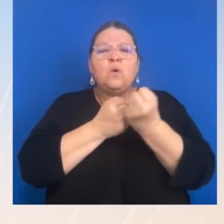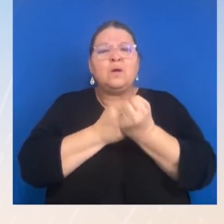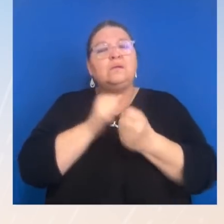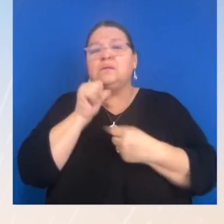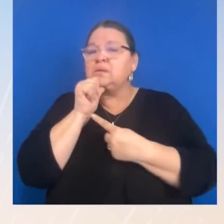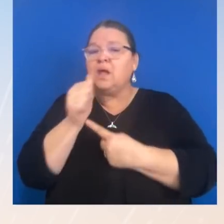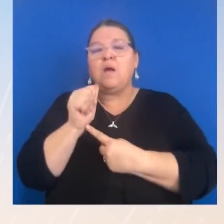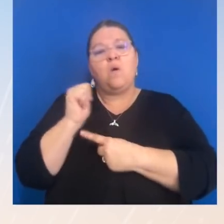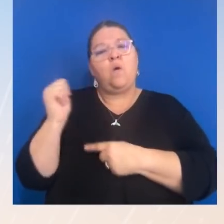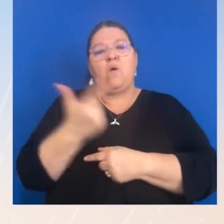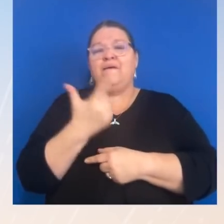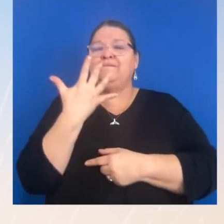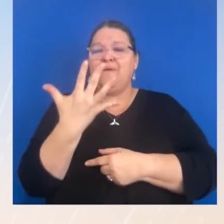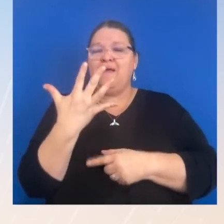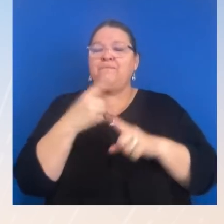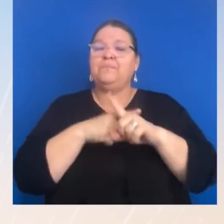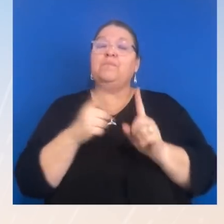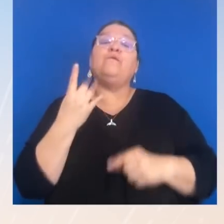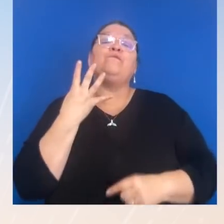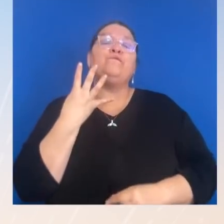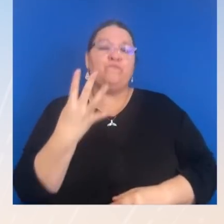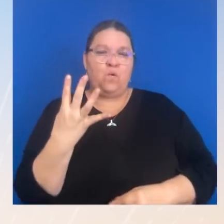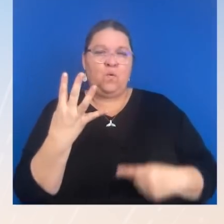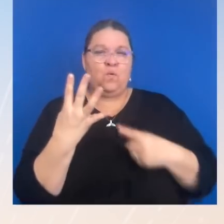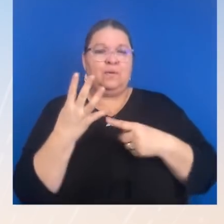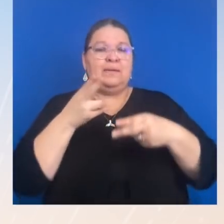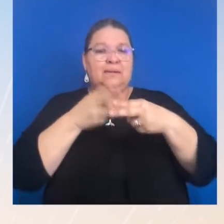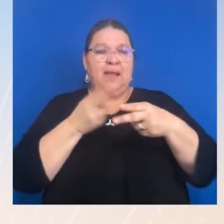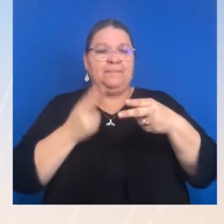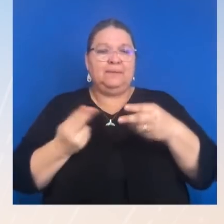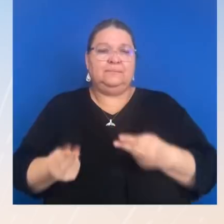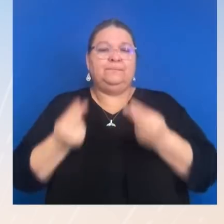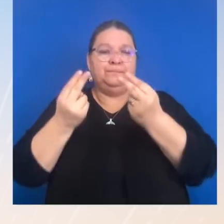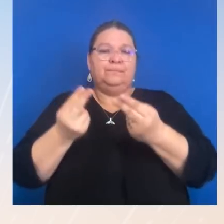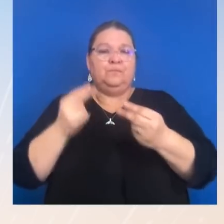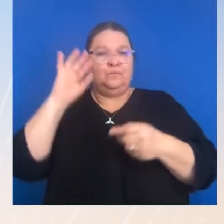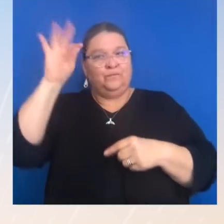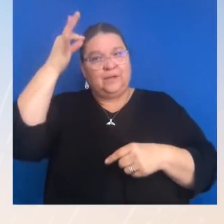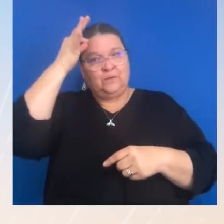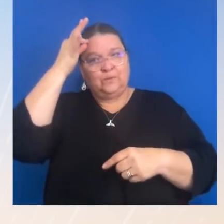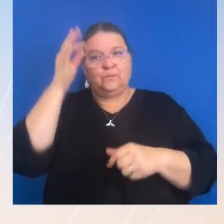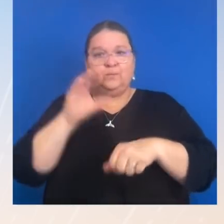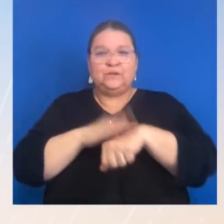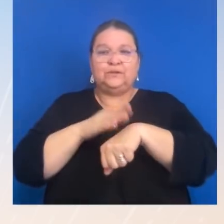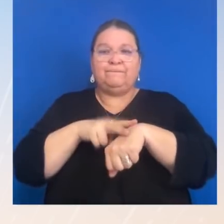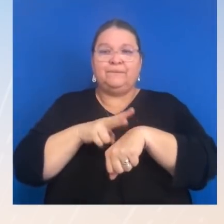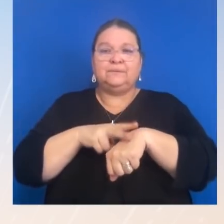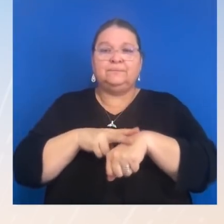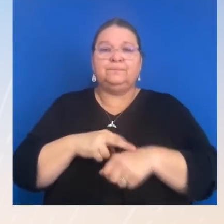but the President also said during the State of the Union that these nominees were crucial to the fight against inflation.